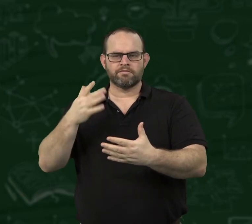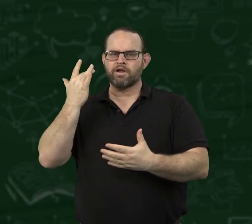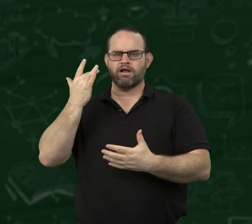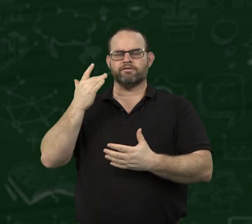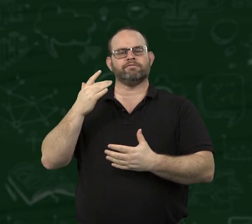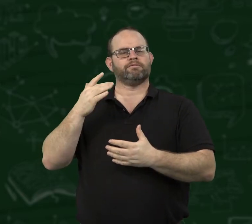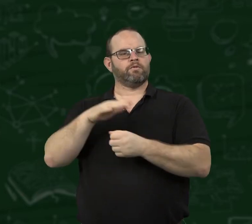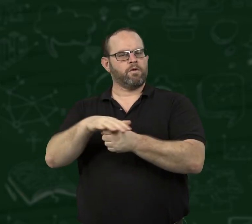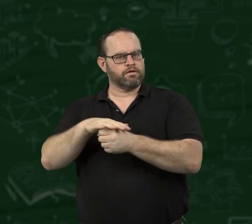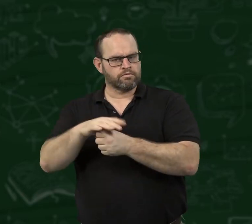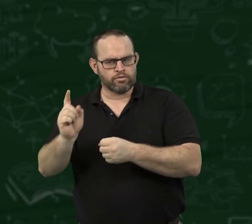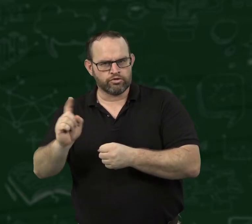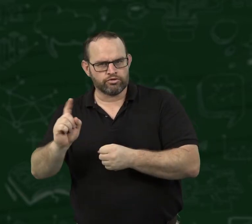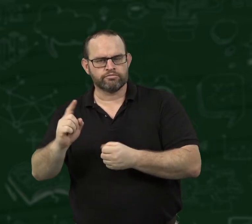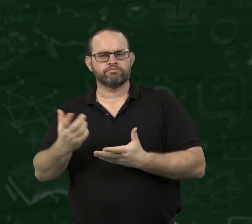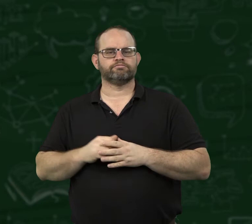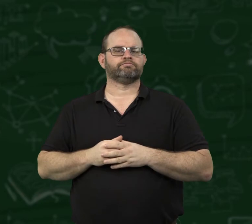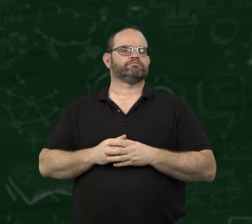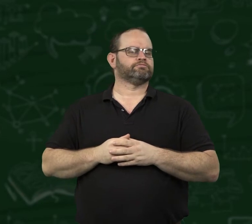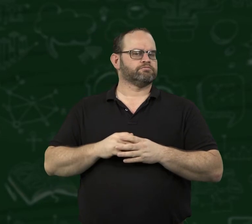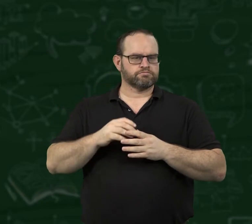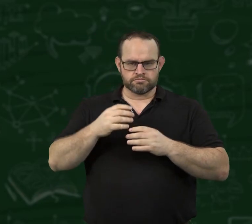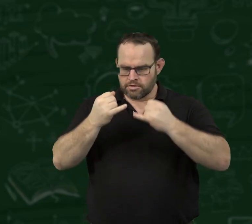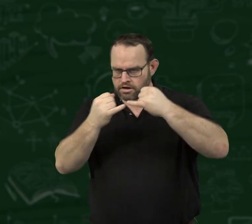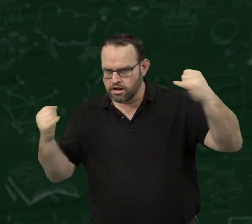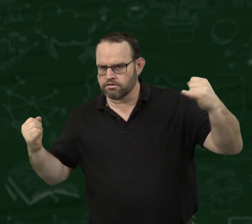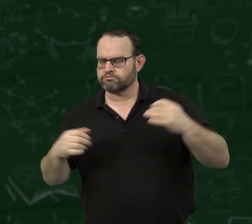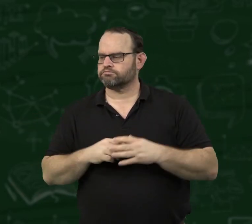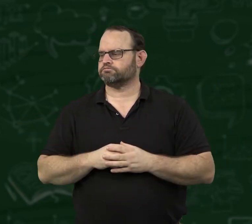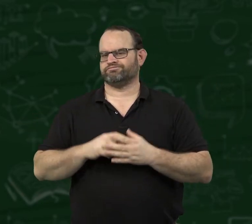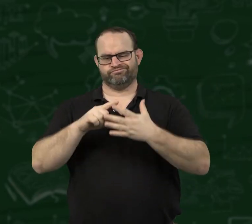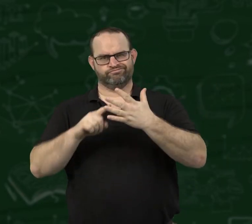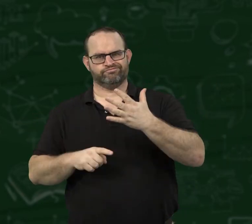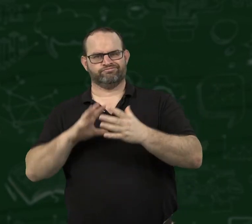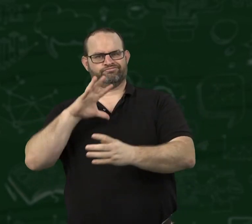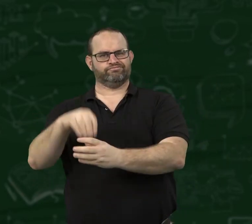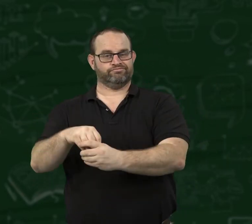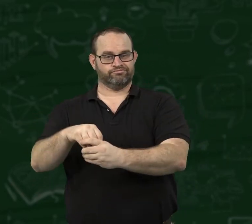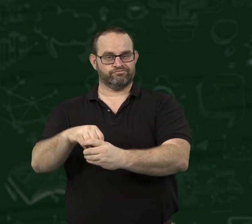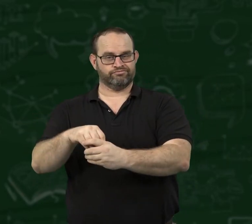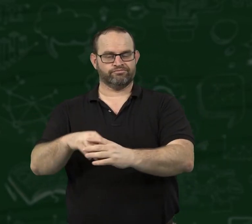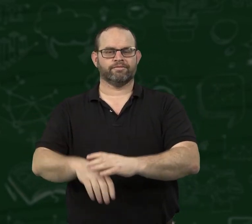We use graphs for location purposes. We can use graphs to plot a line.